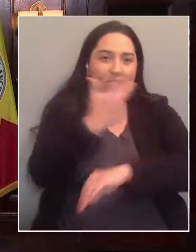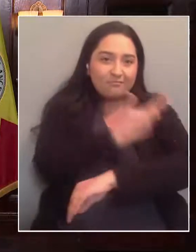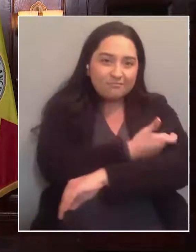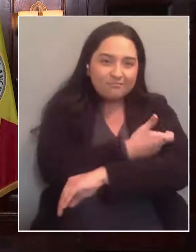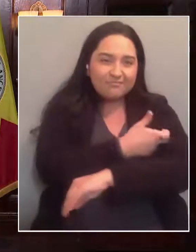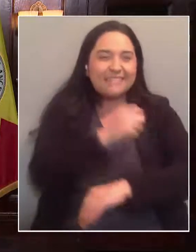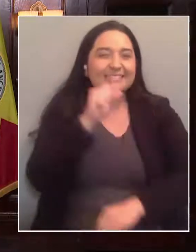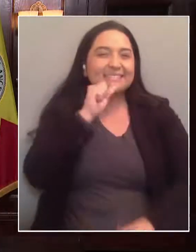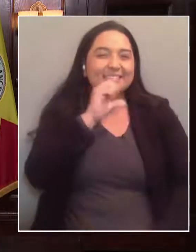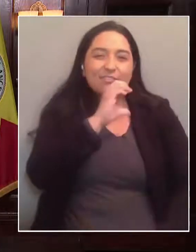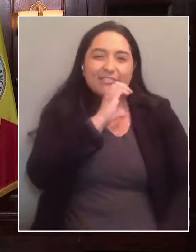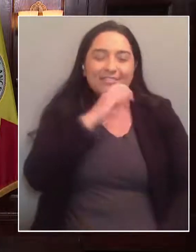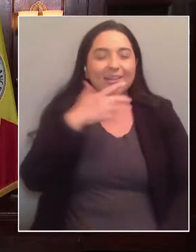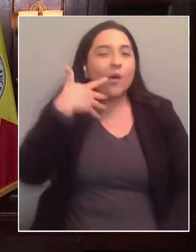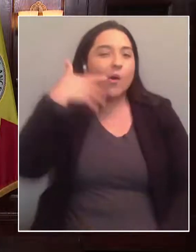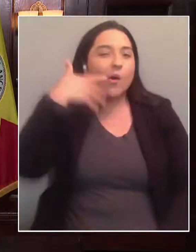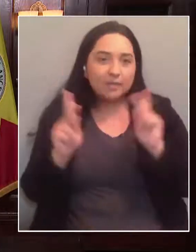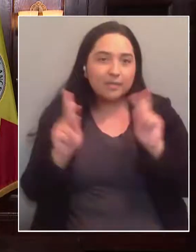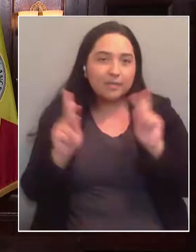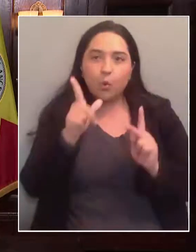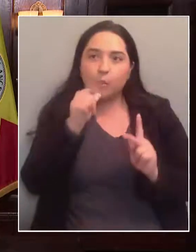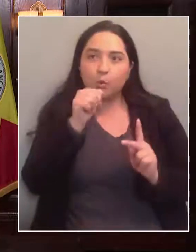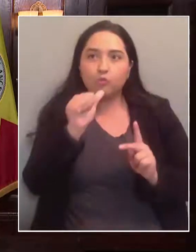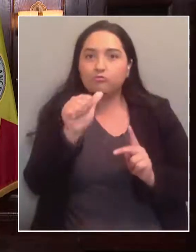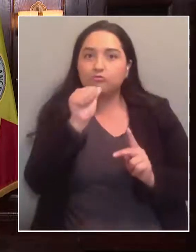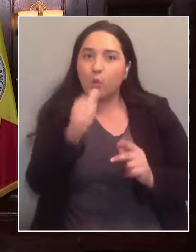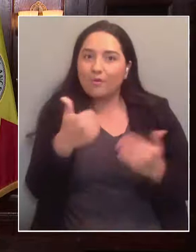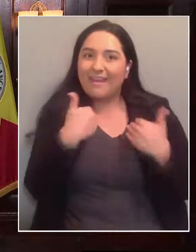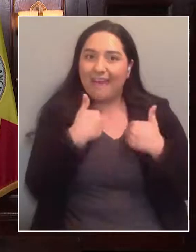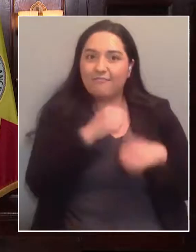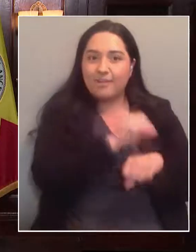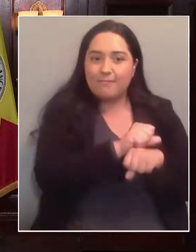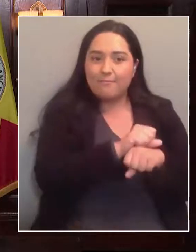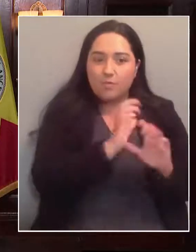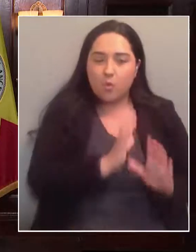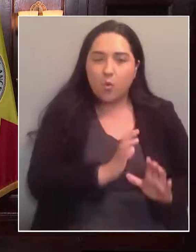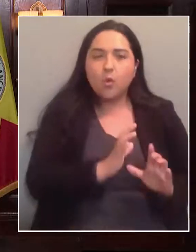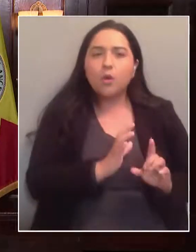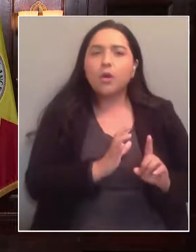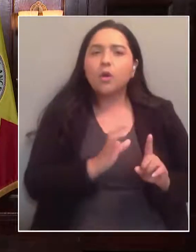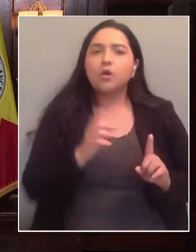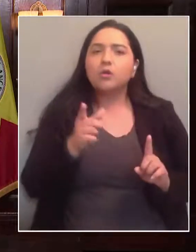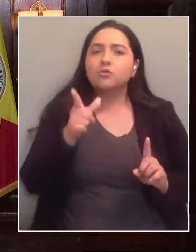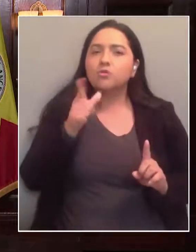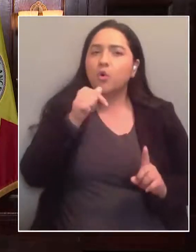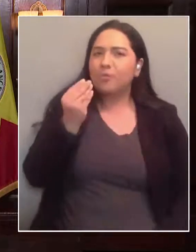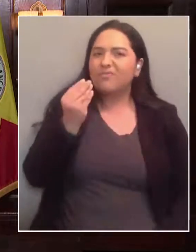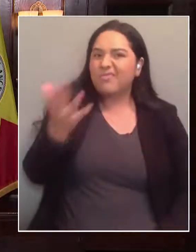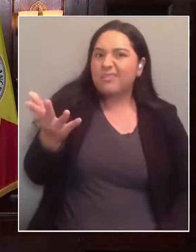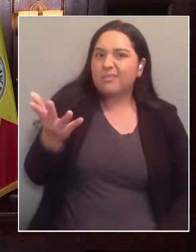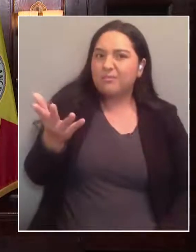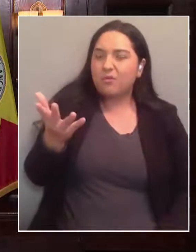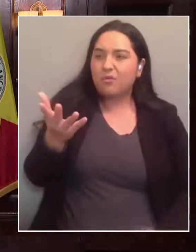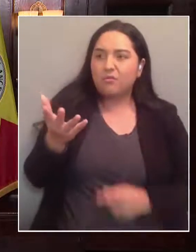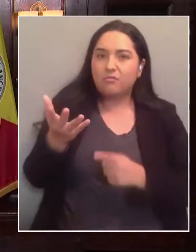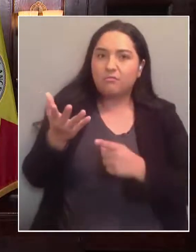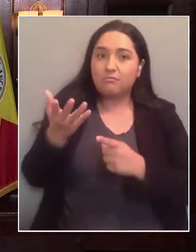OLDER FOLKS WHO ARE NOT TIED TO AN EMPLOYER, WHO IS GOING TO LET THEM KNOW IT'S NOW YOUR TURN.